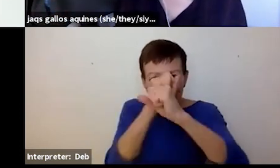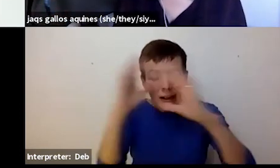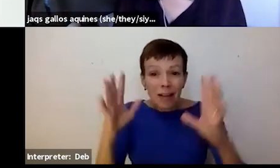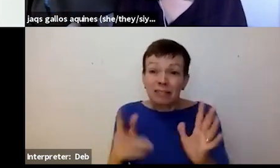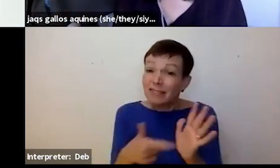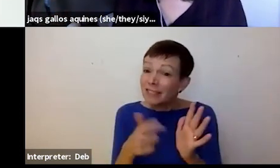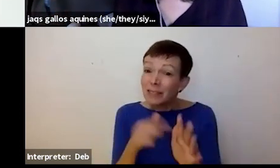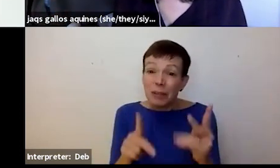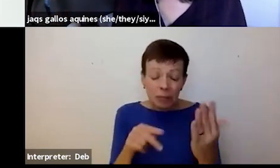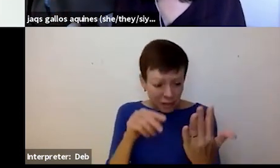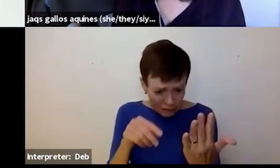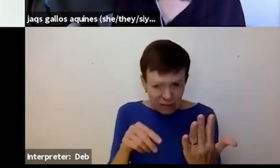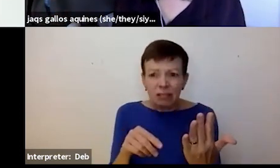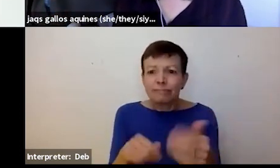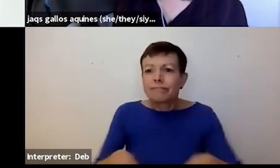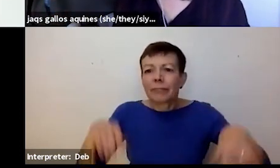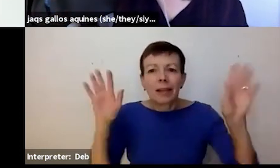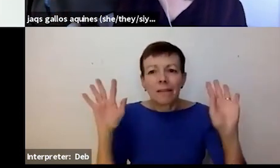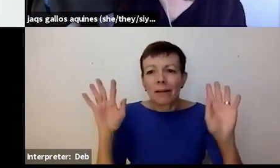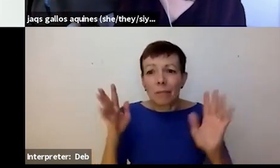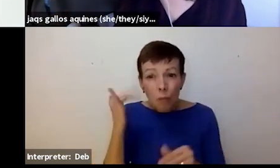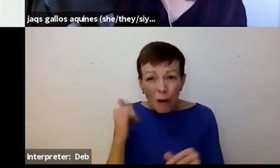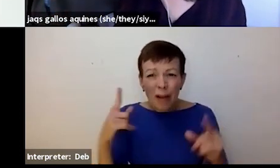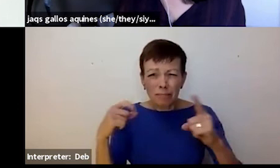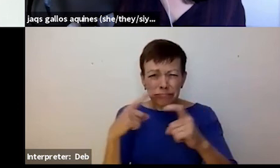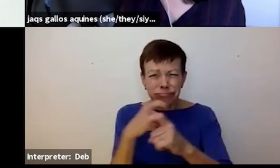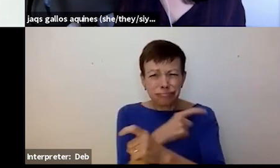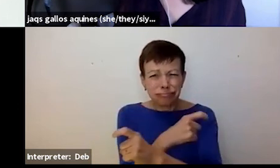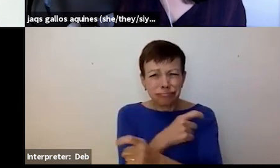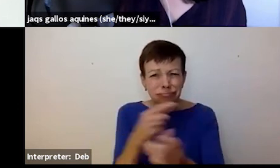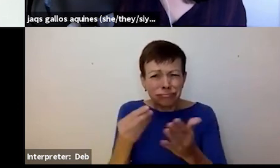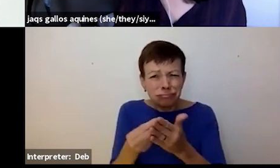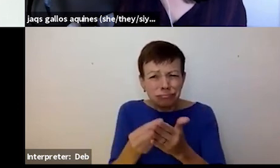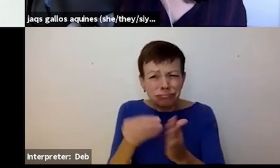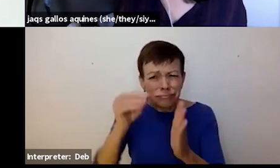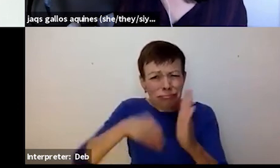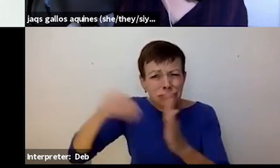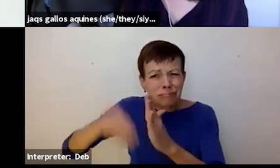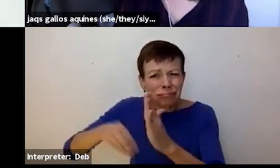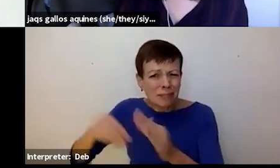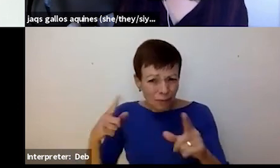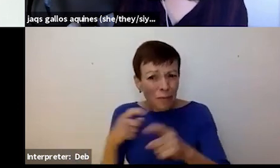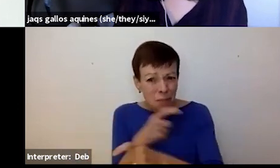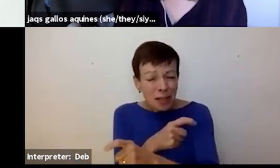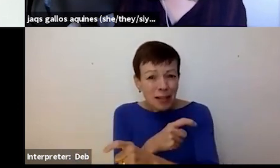starting to write a grant. So I think the funding process is is part of why, you know, nonprofit